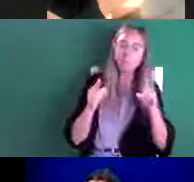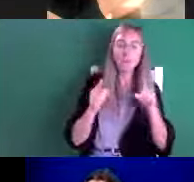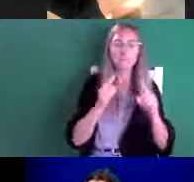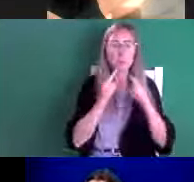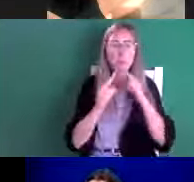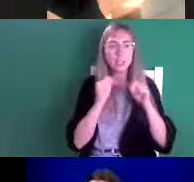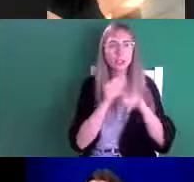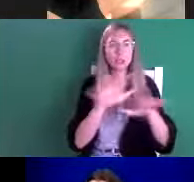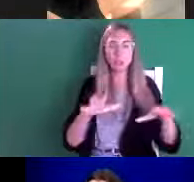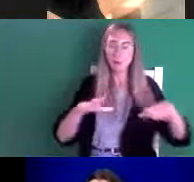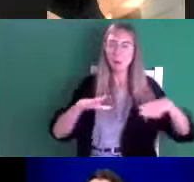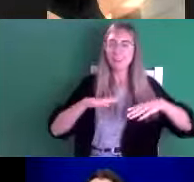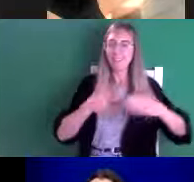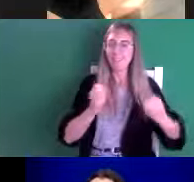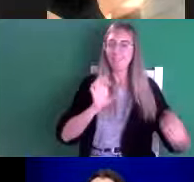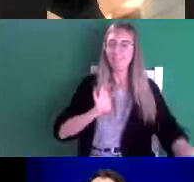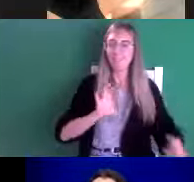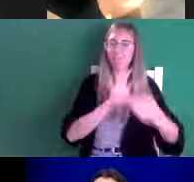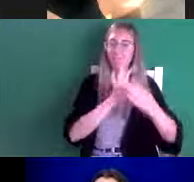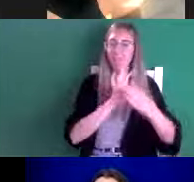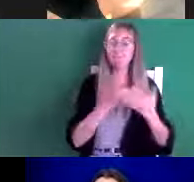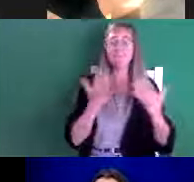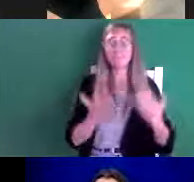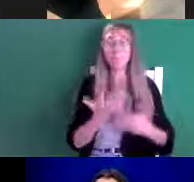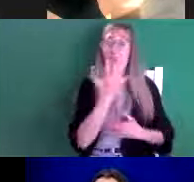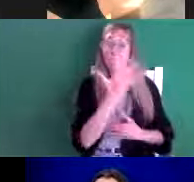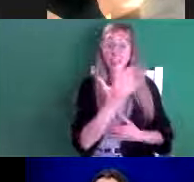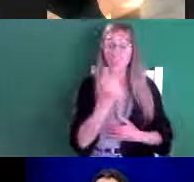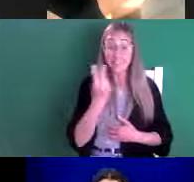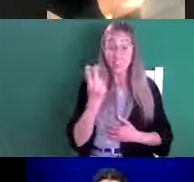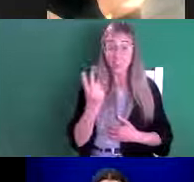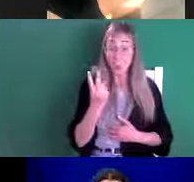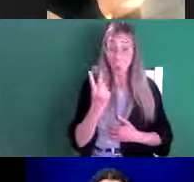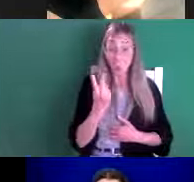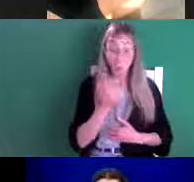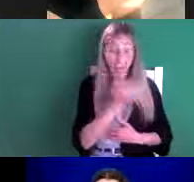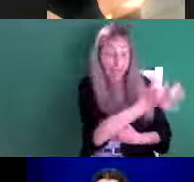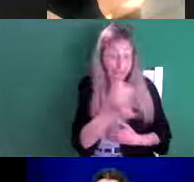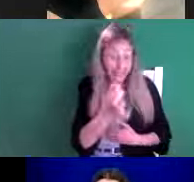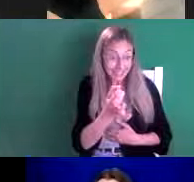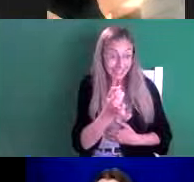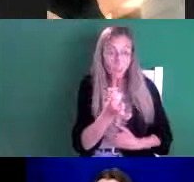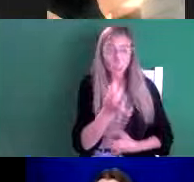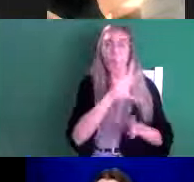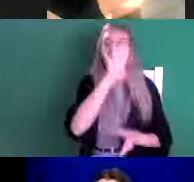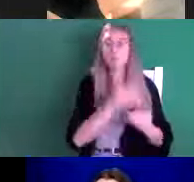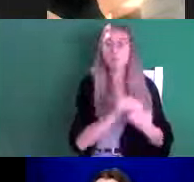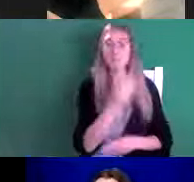and out of the 52 31 have signed up which is great because actually if we'd had every one of them